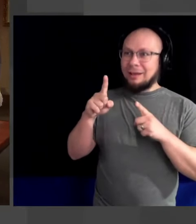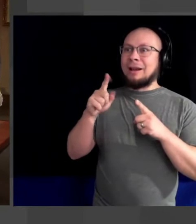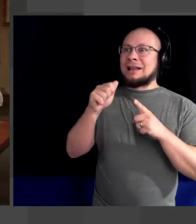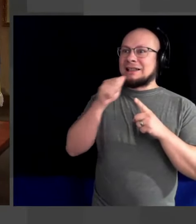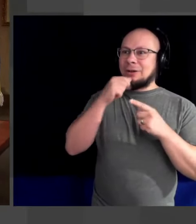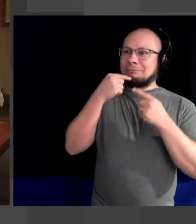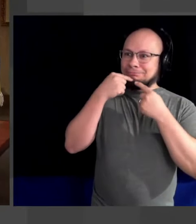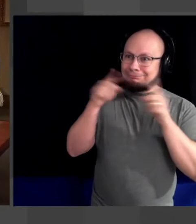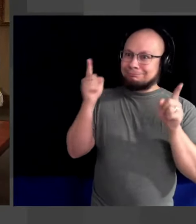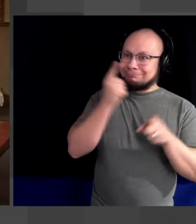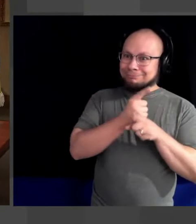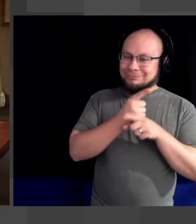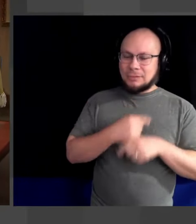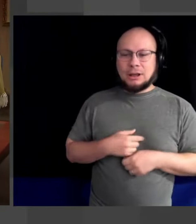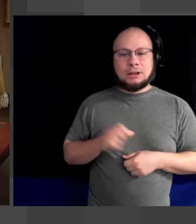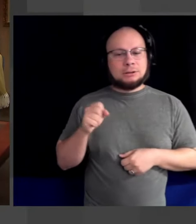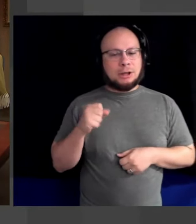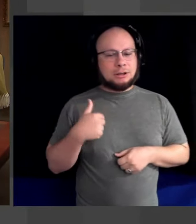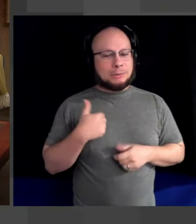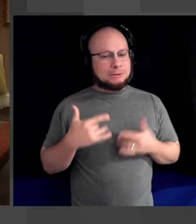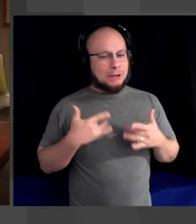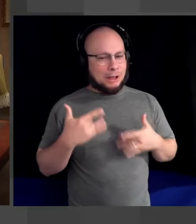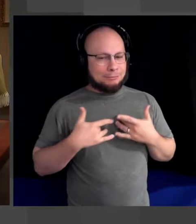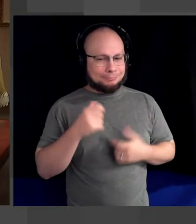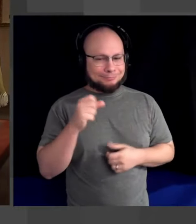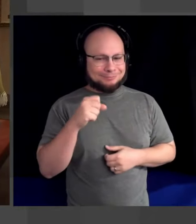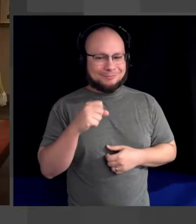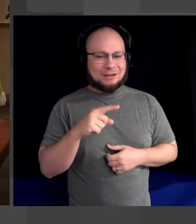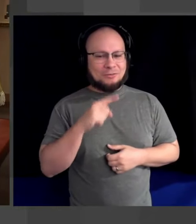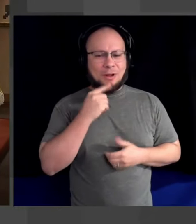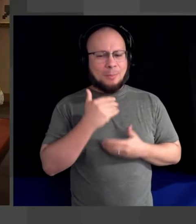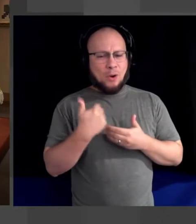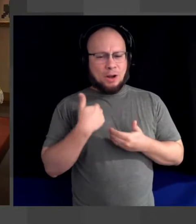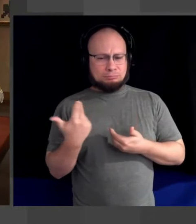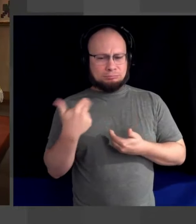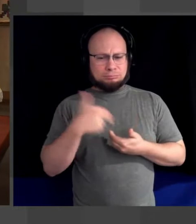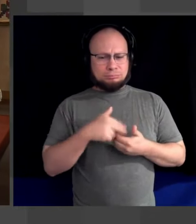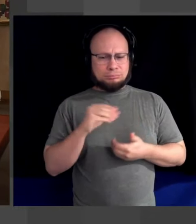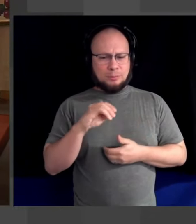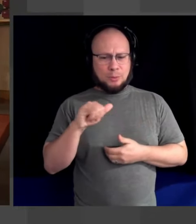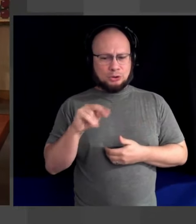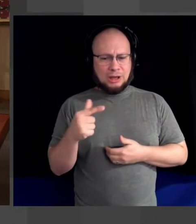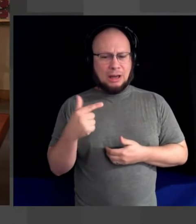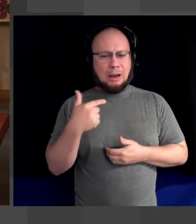IT MUST FEEL AMAZING TO BE ABLE TO TELL EVERYONE ABOUT THAT.